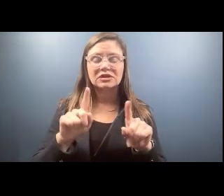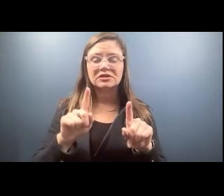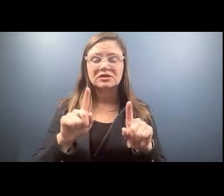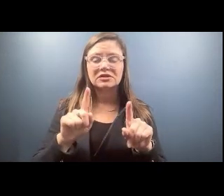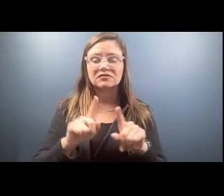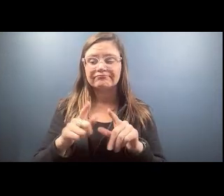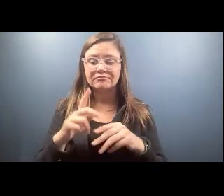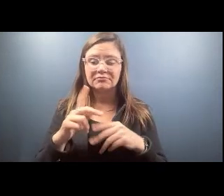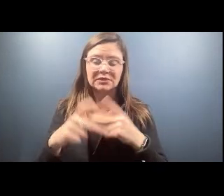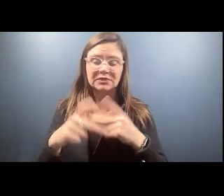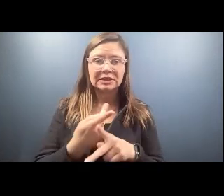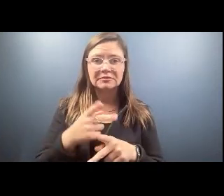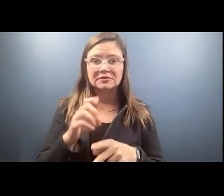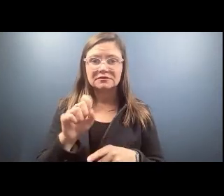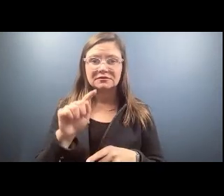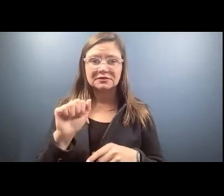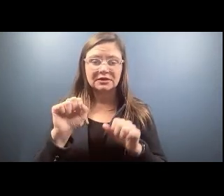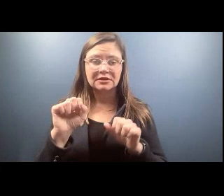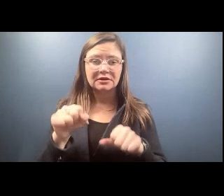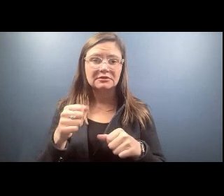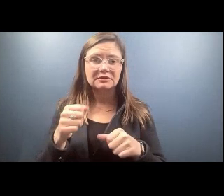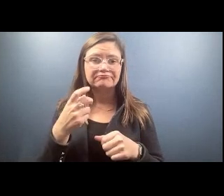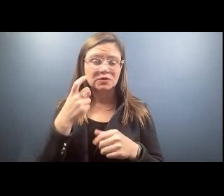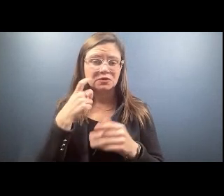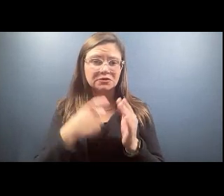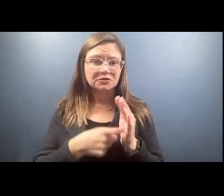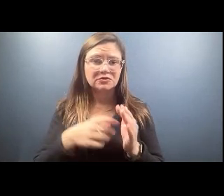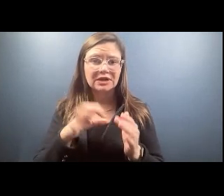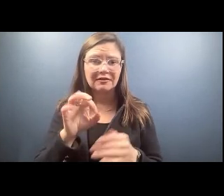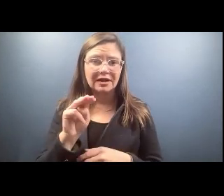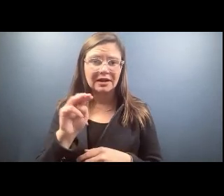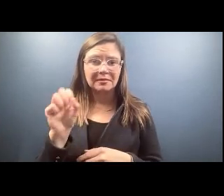data you could look at here like FMS providers who are supporting self